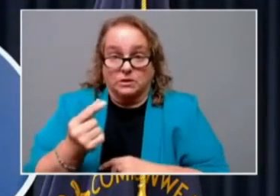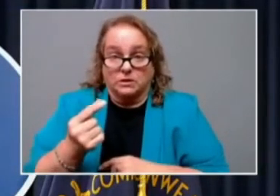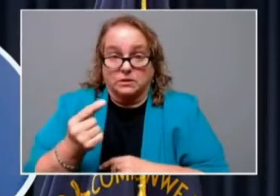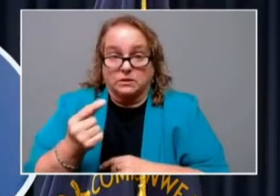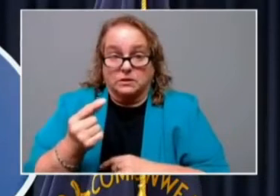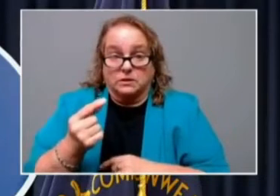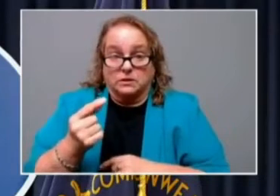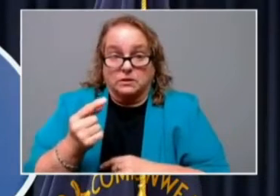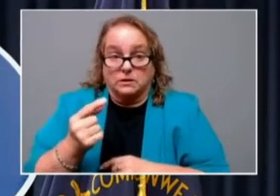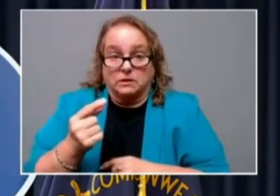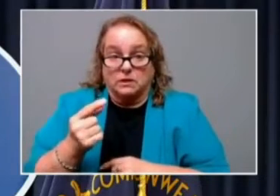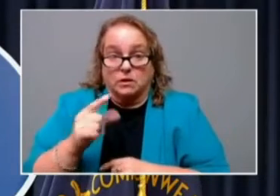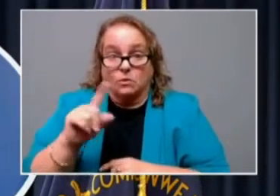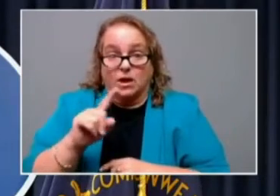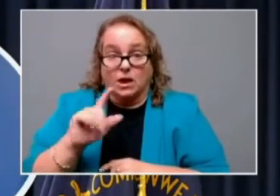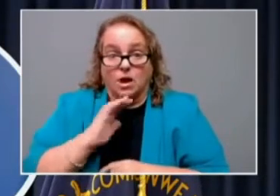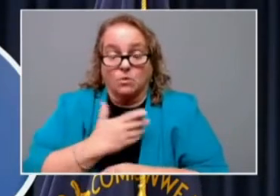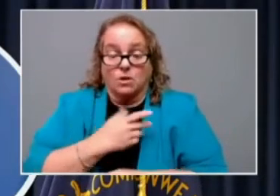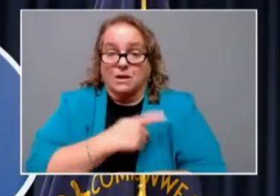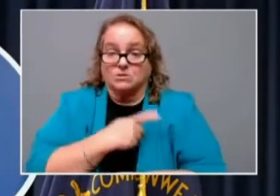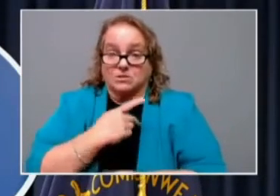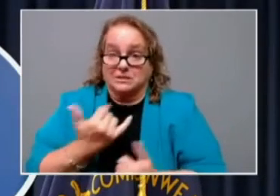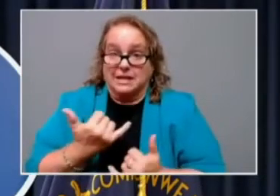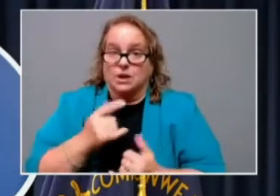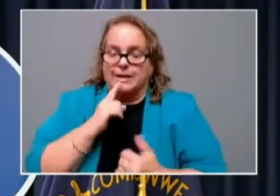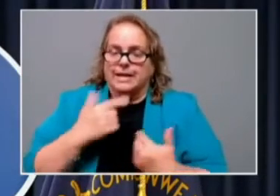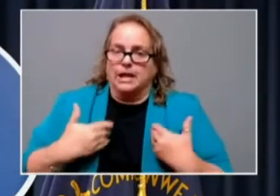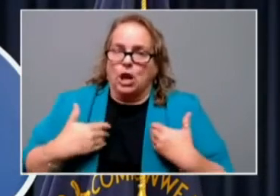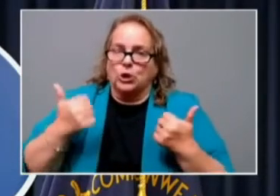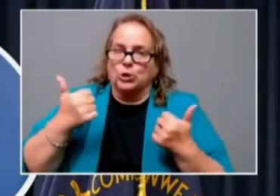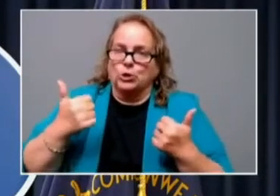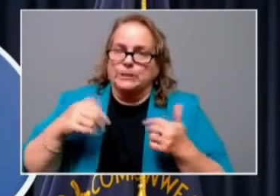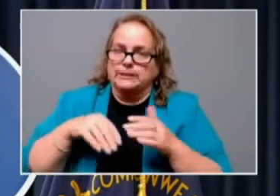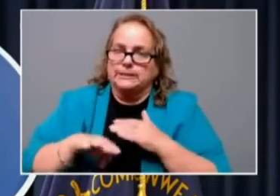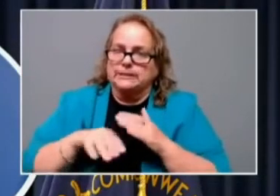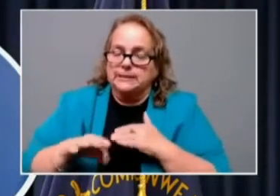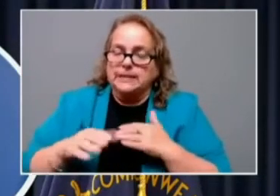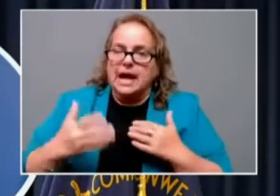our patients are younger. They are sicker and they have so many people